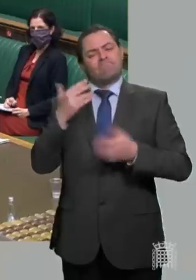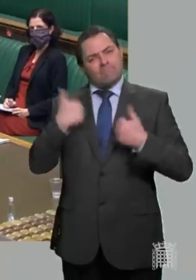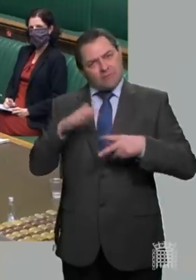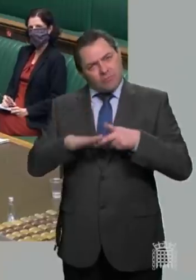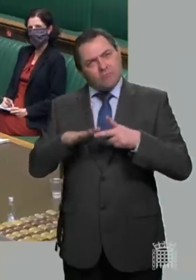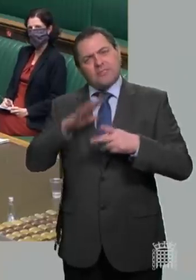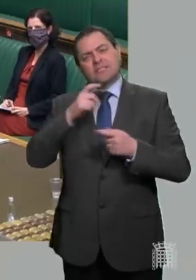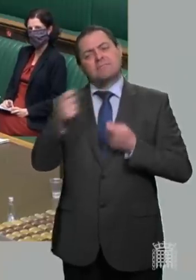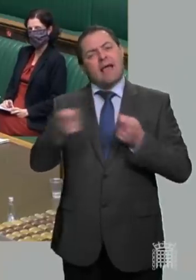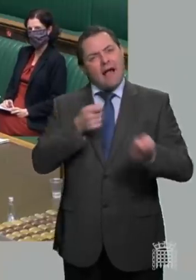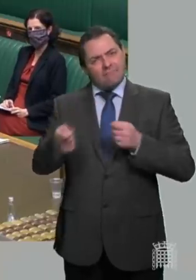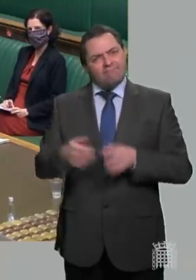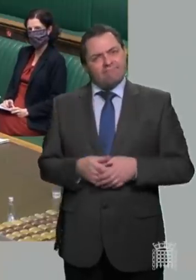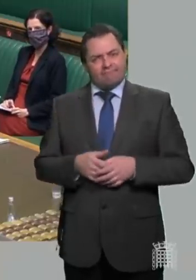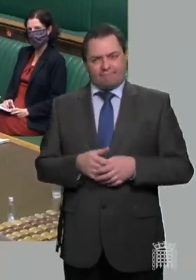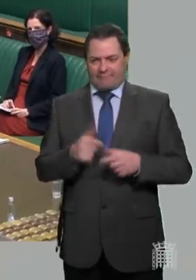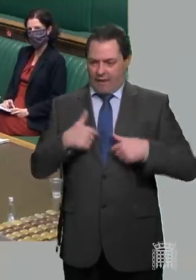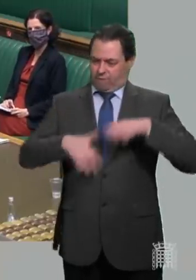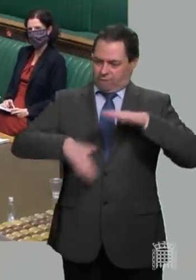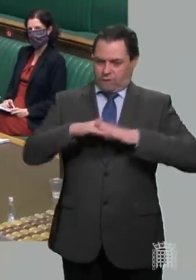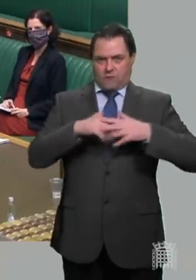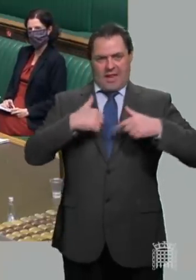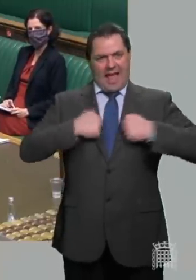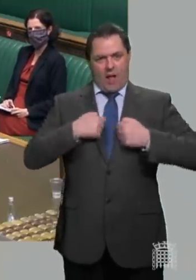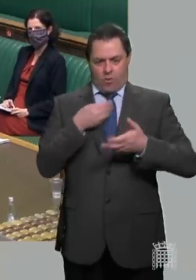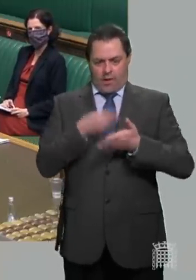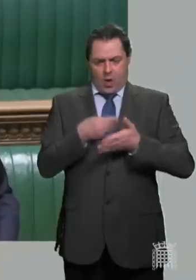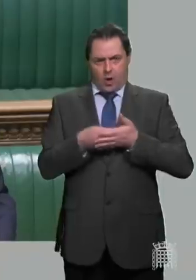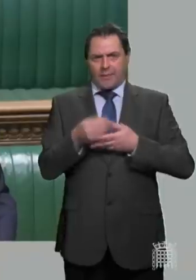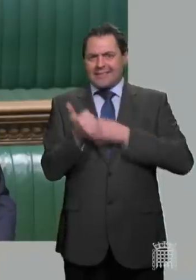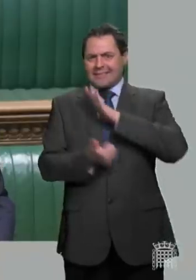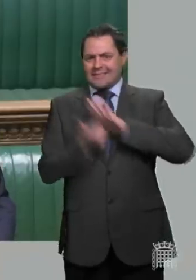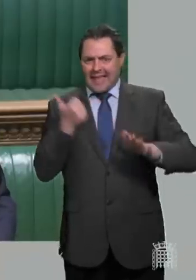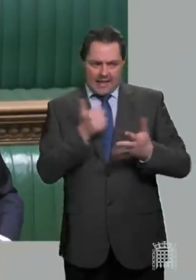We are using the full measure of our fiscal firepower to protect the jobs